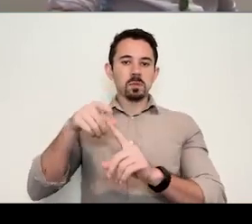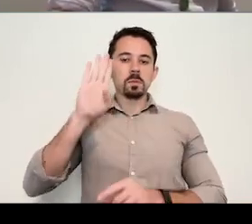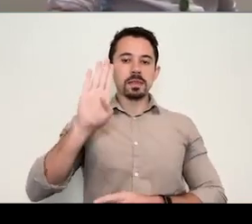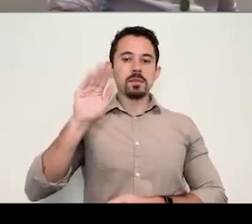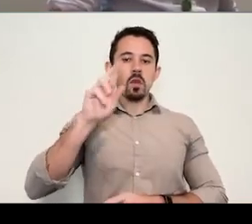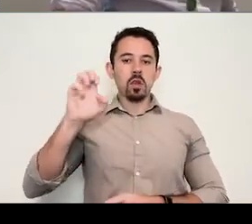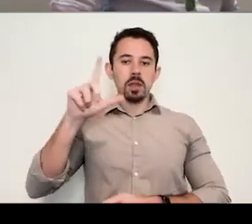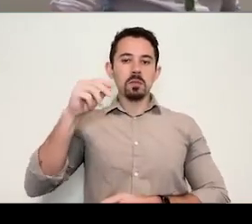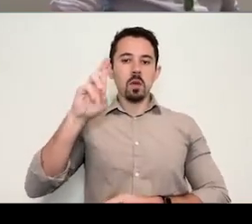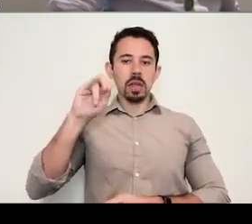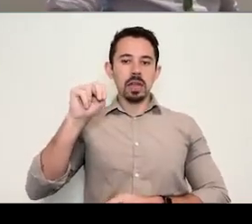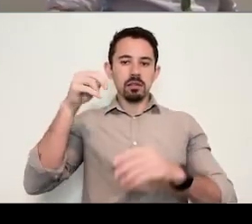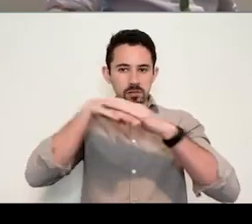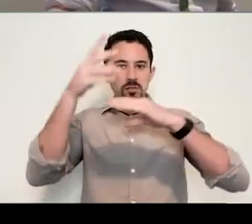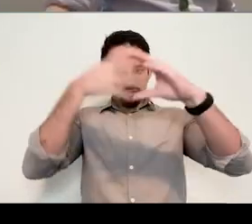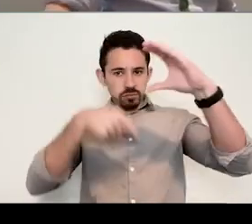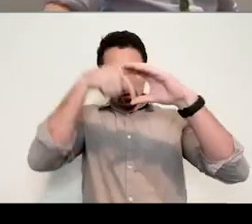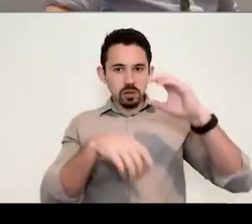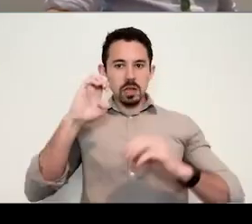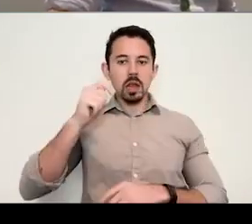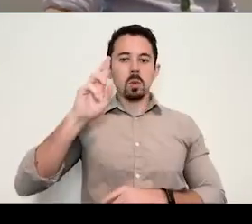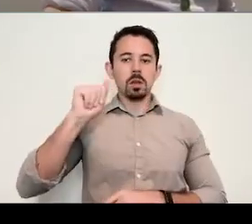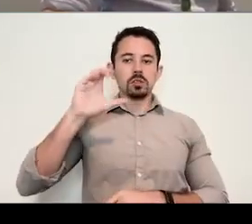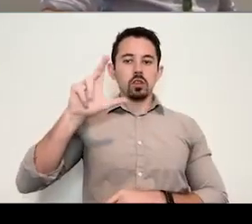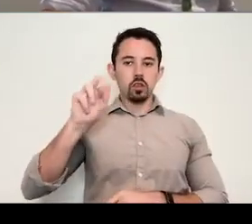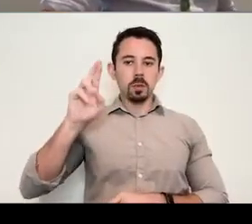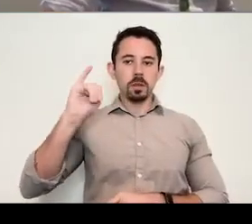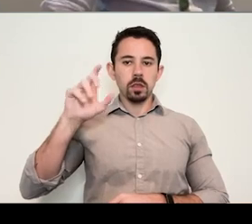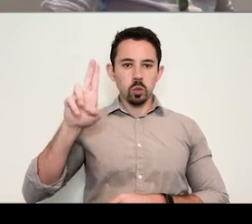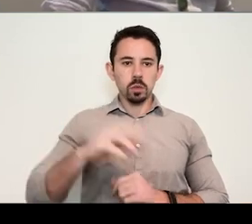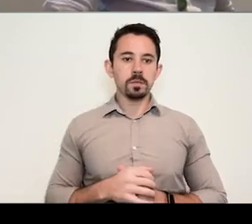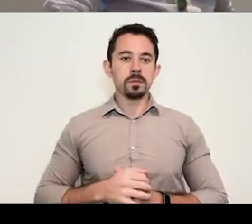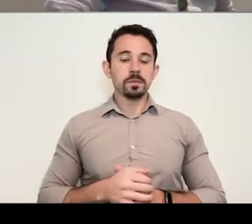is synthesized using this pathway and shown here is our current Pel biosynthetic model.